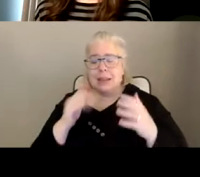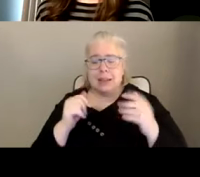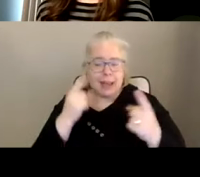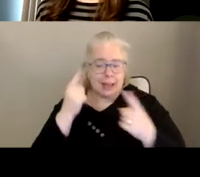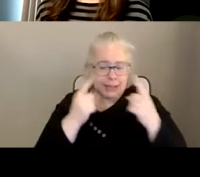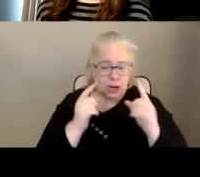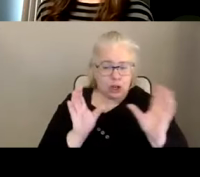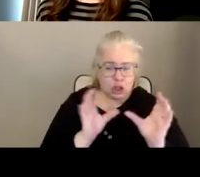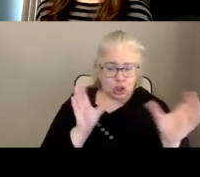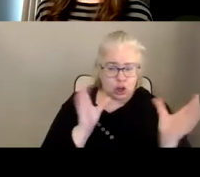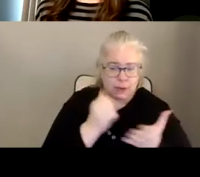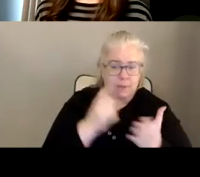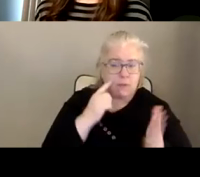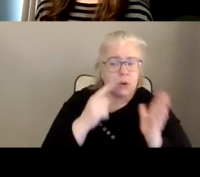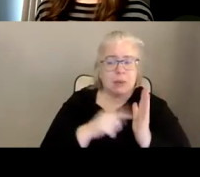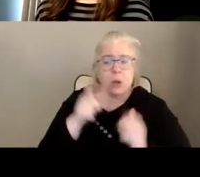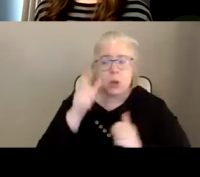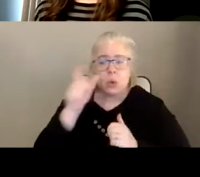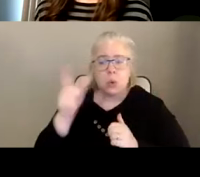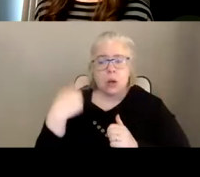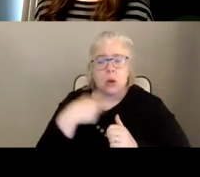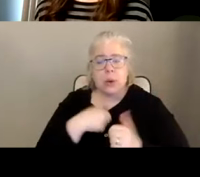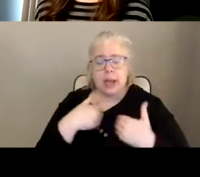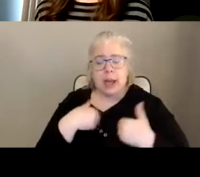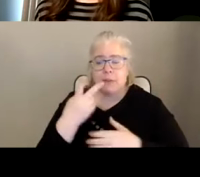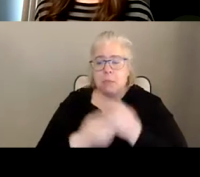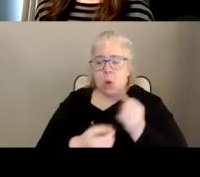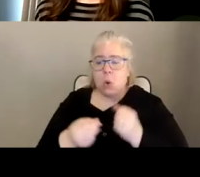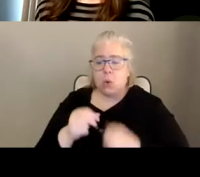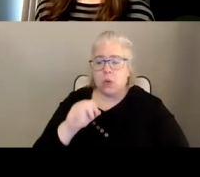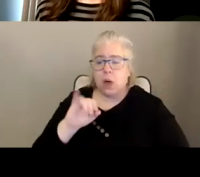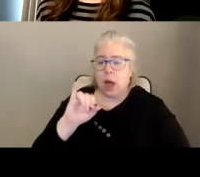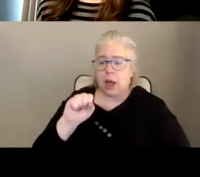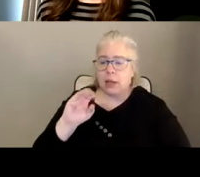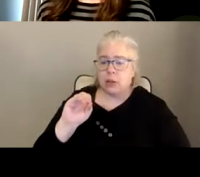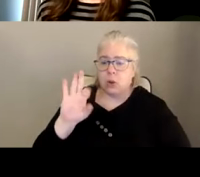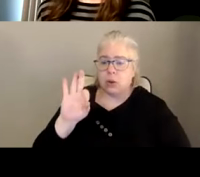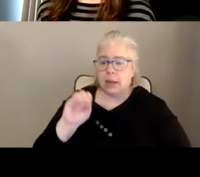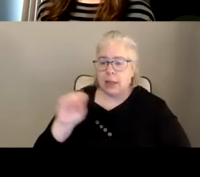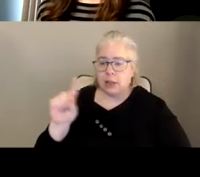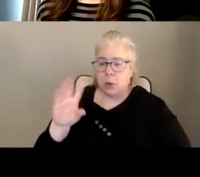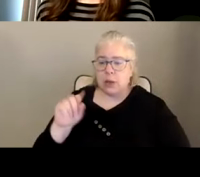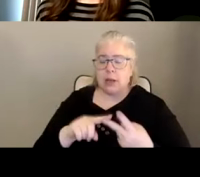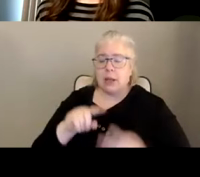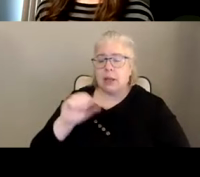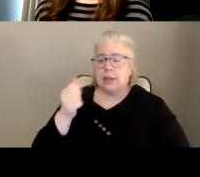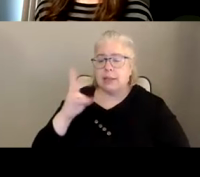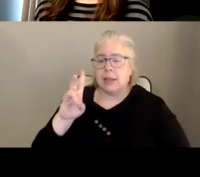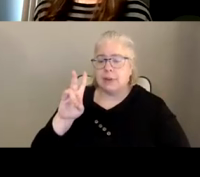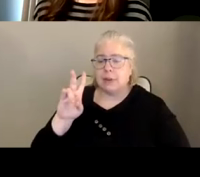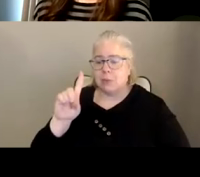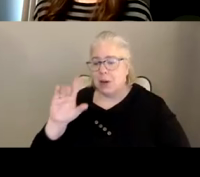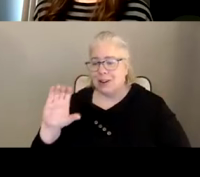For example, at LUNA, we pulled both the ISO 9001 and 17100 standard certification.